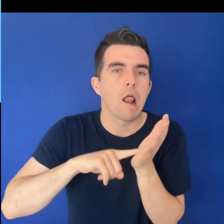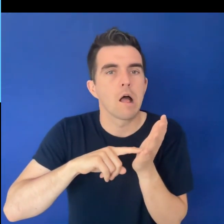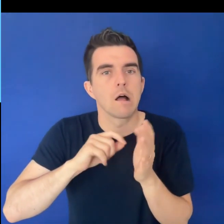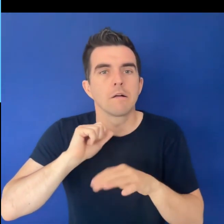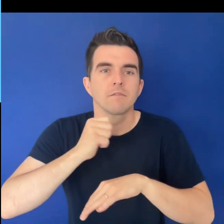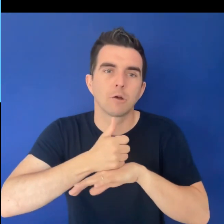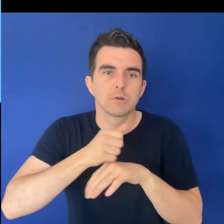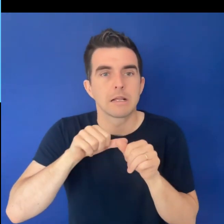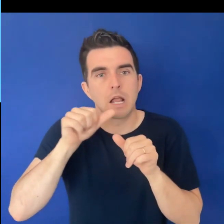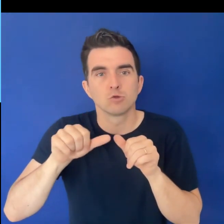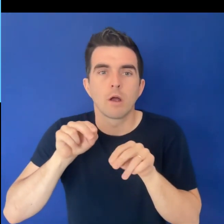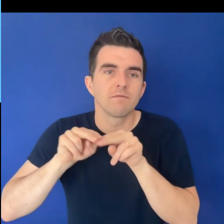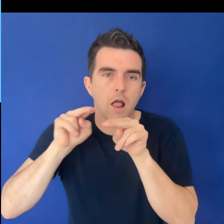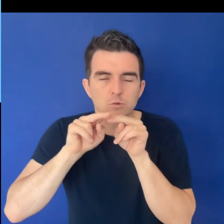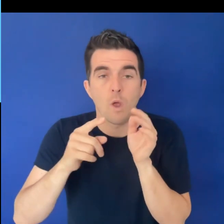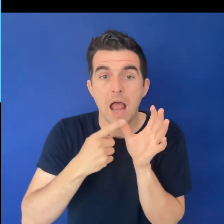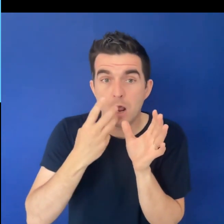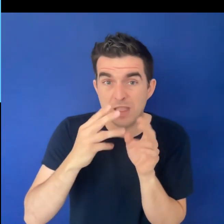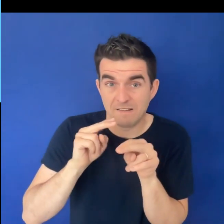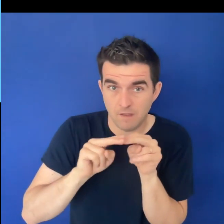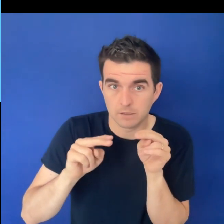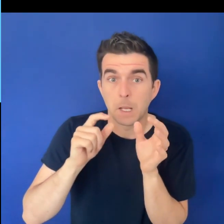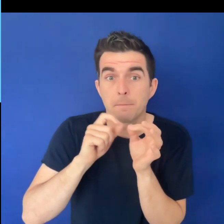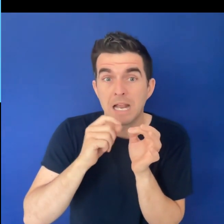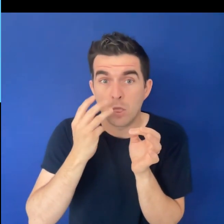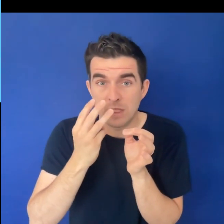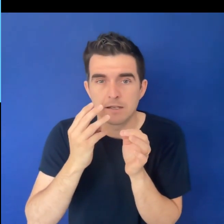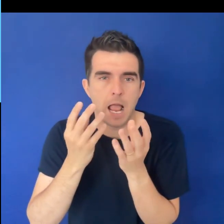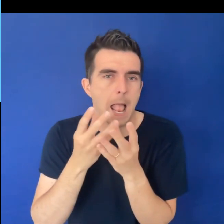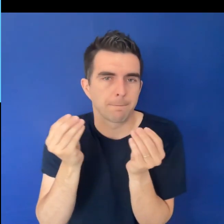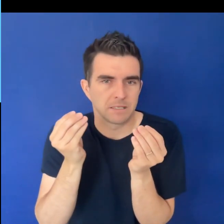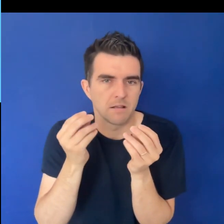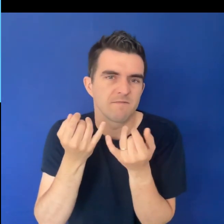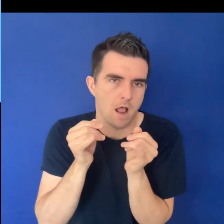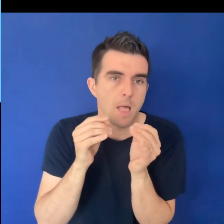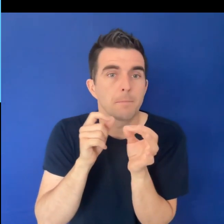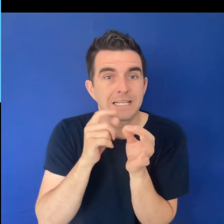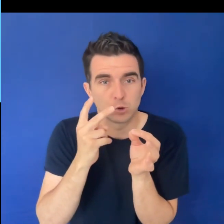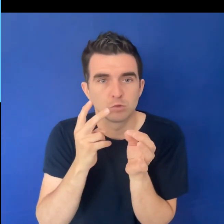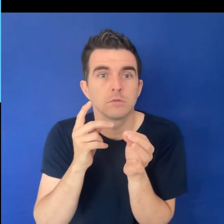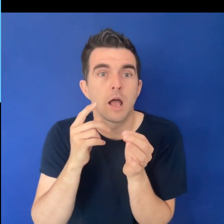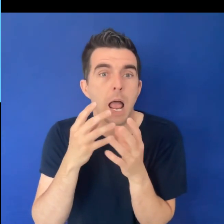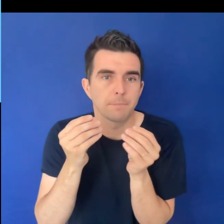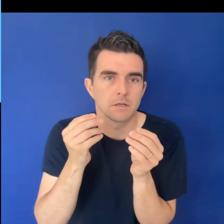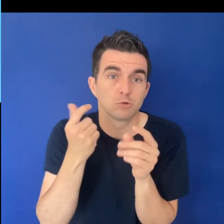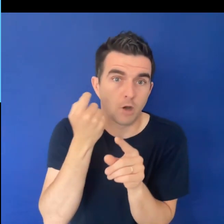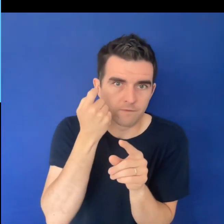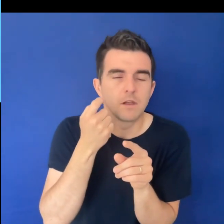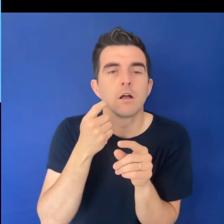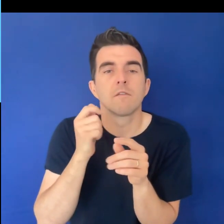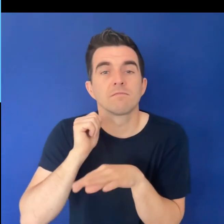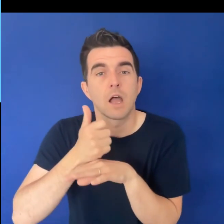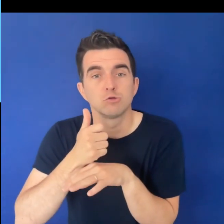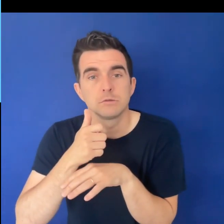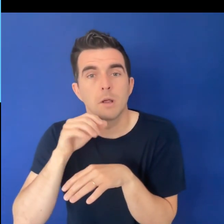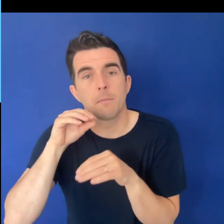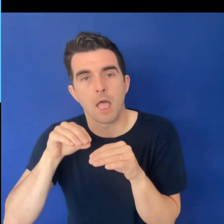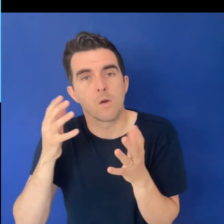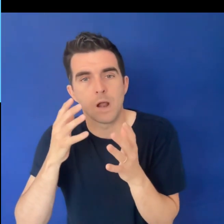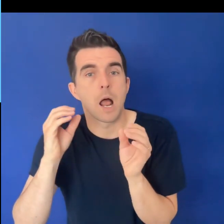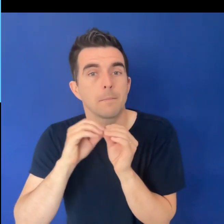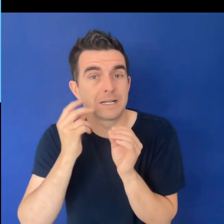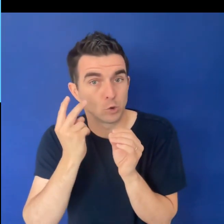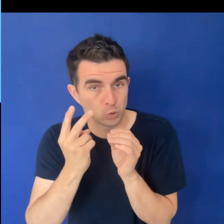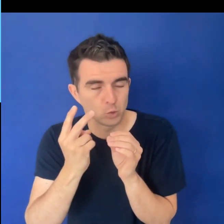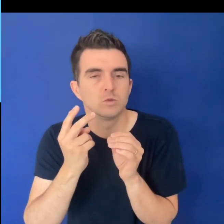A3 is a flats. B3 is empty [fail]. B2 is empty [suceed]. Foundry placed in B2.